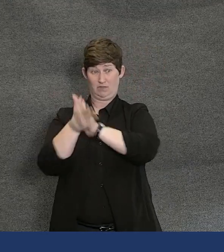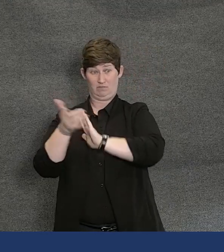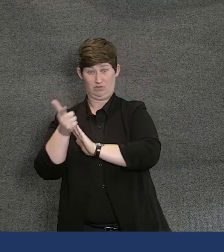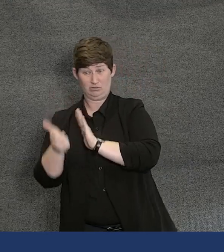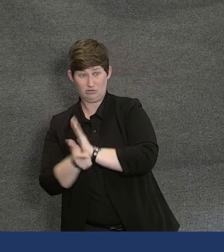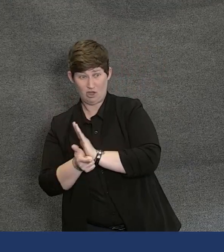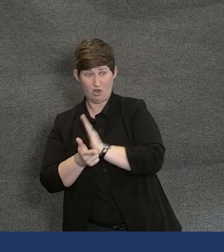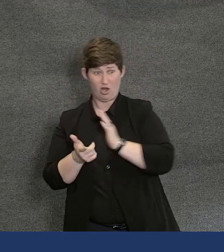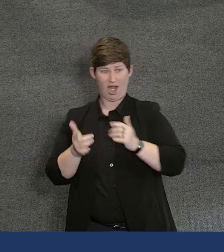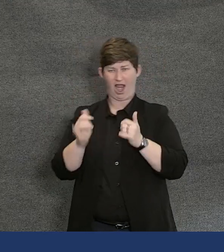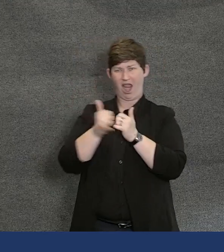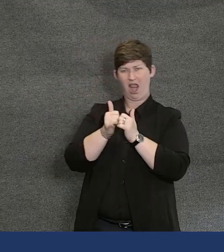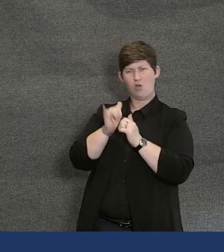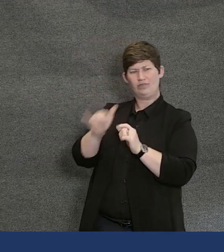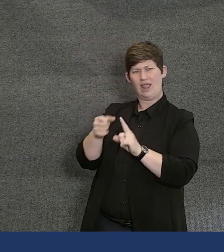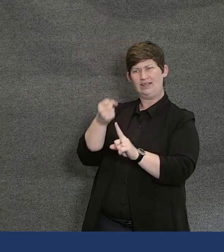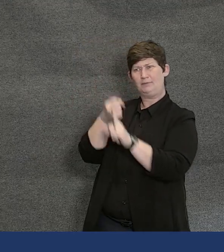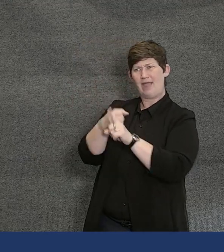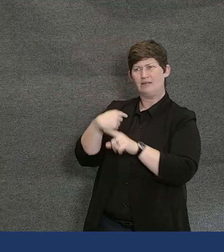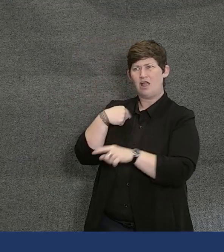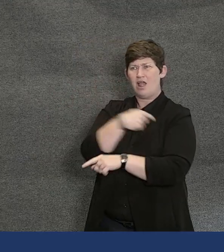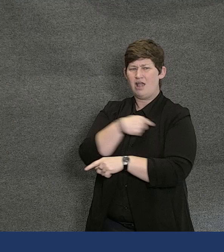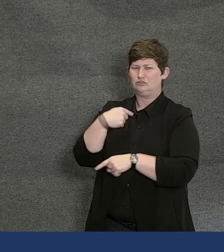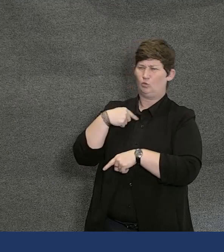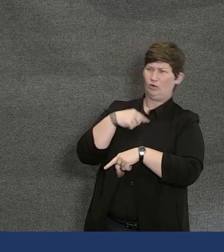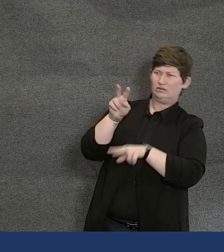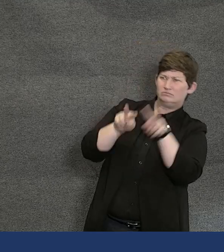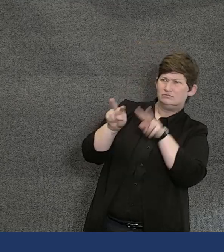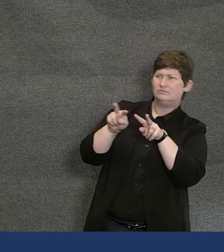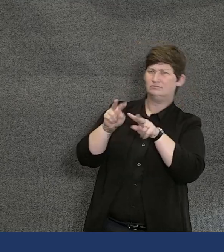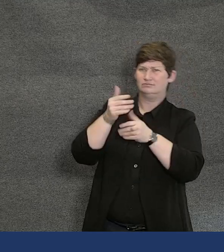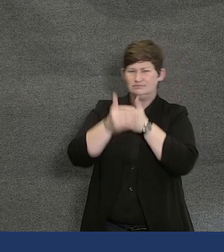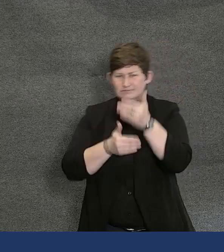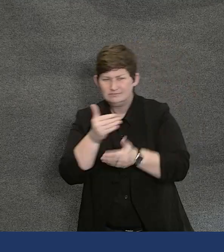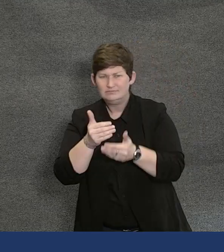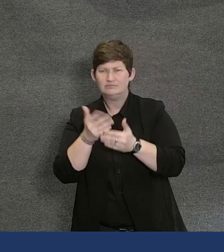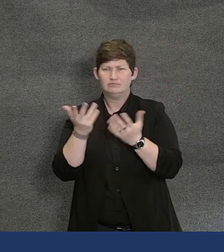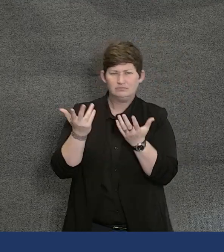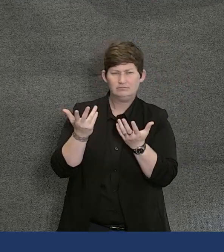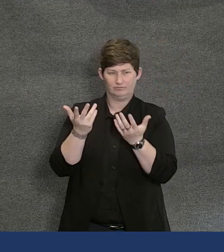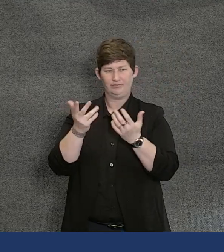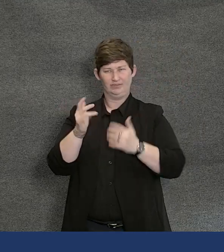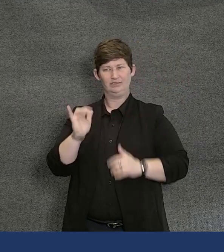work once it's into law and it's an everyday thing,